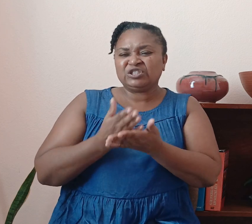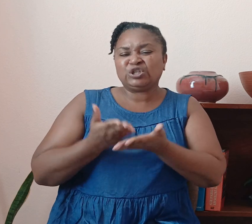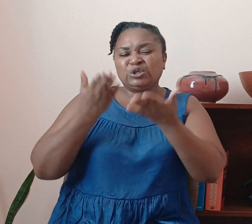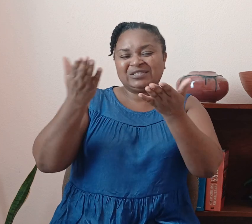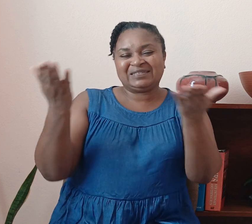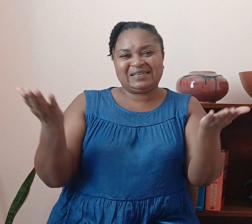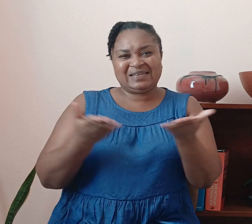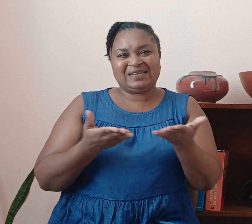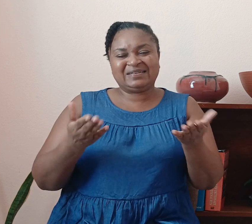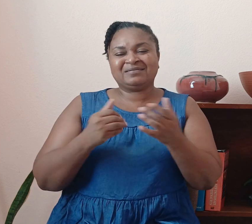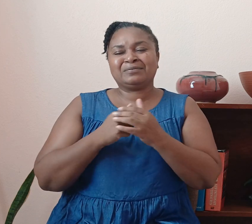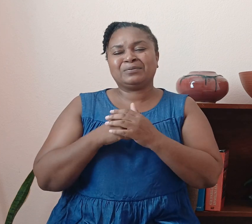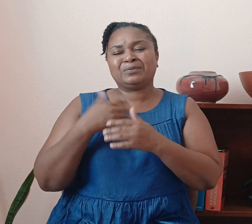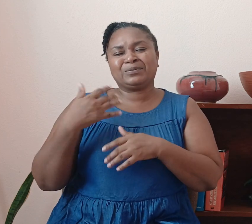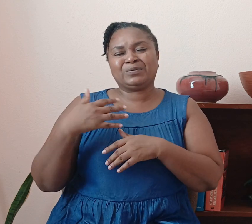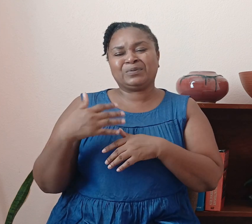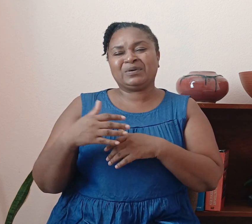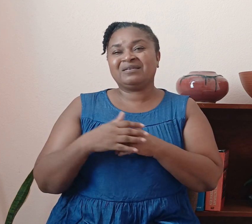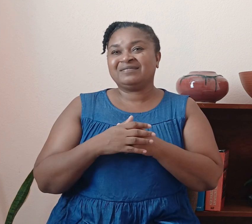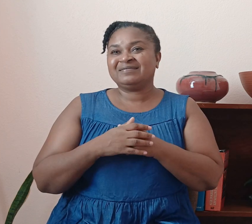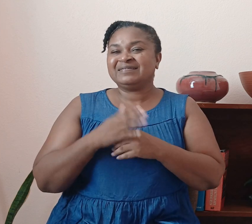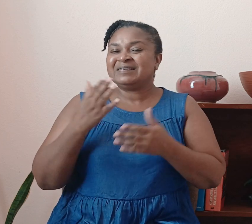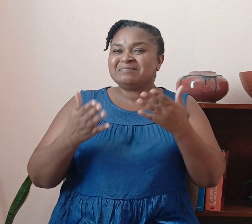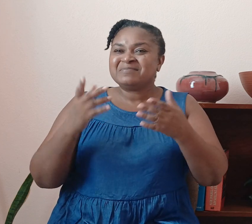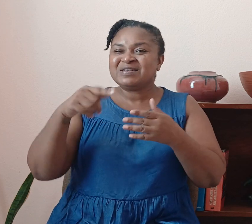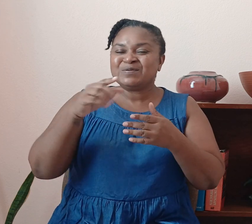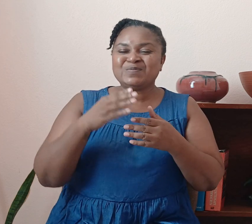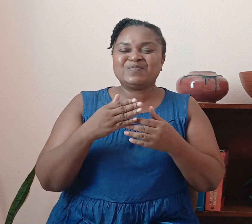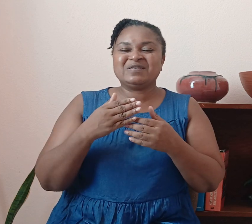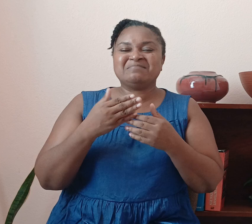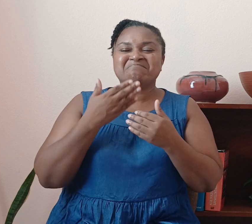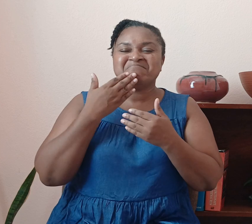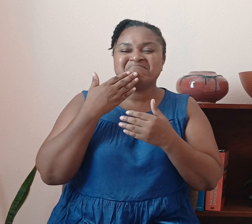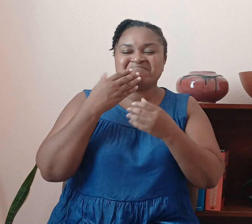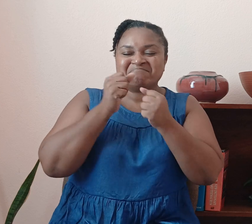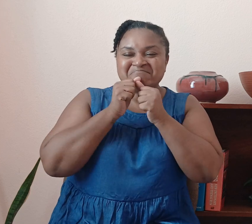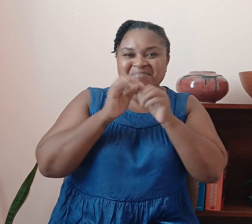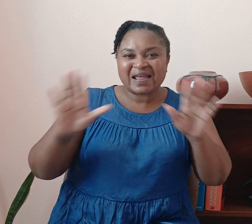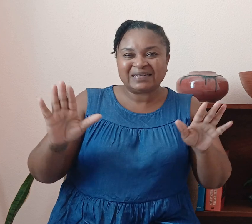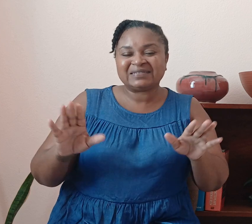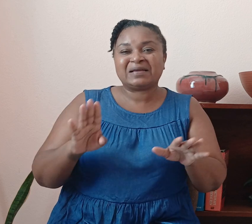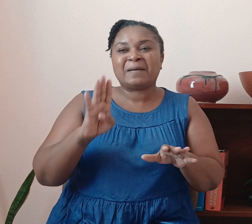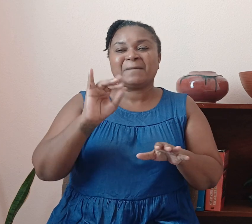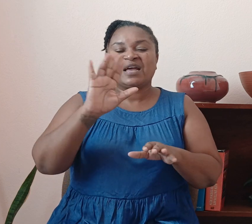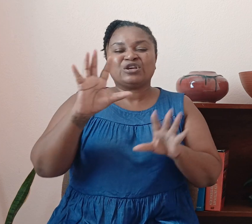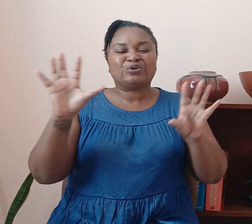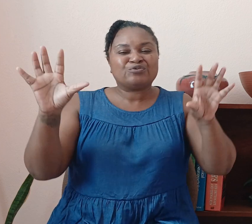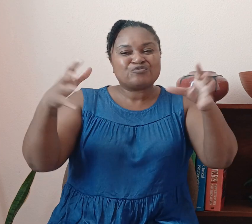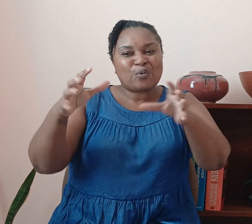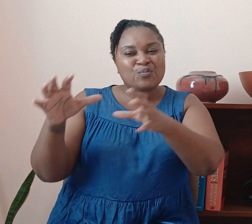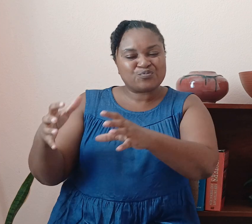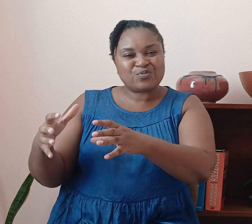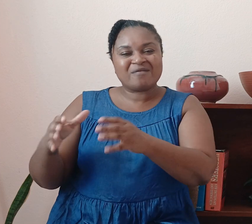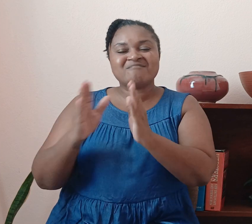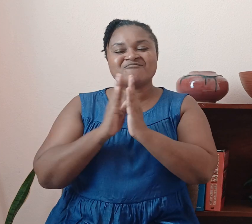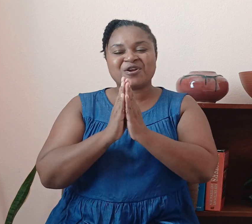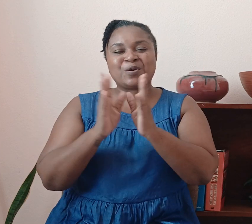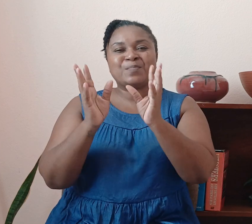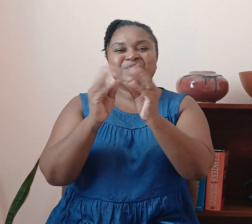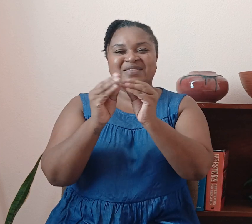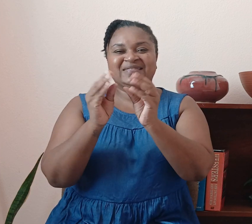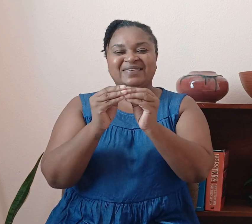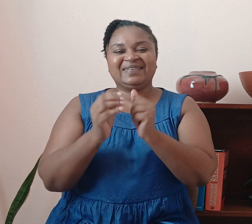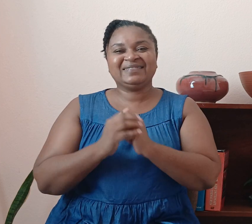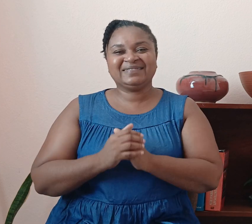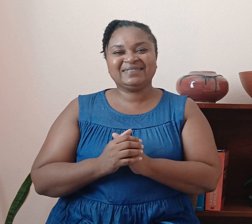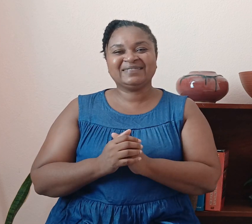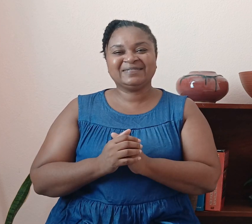May you be blessed by your corporate prayer meetings.